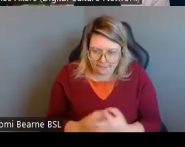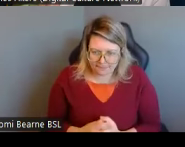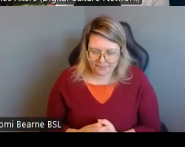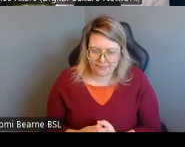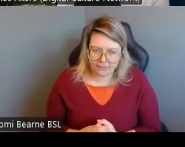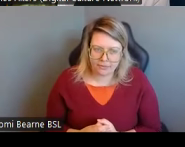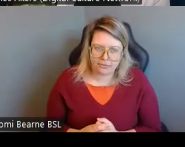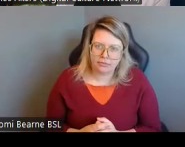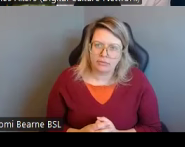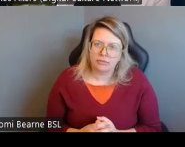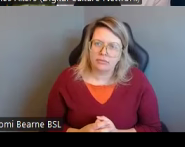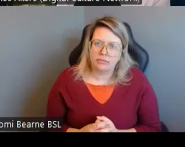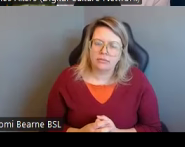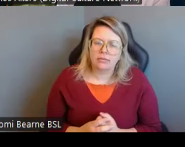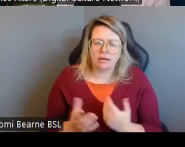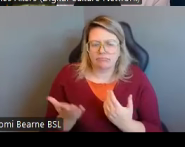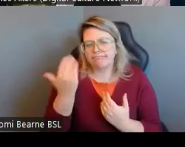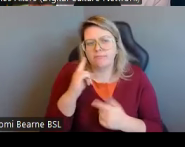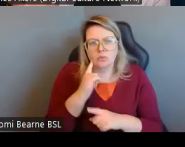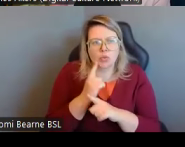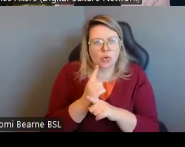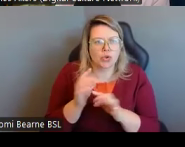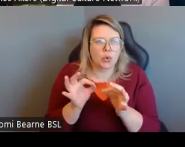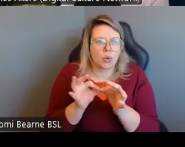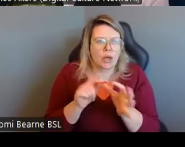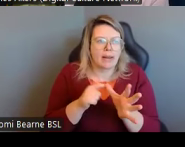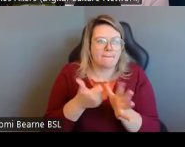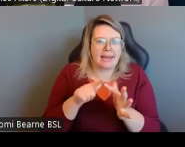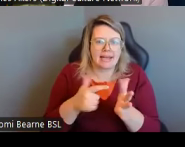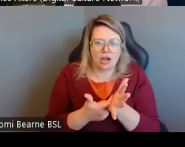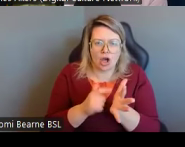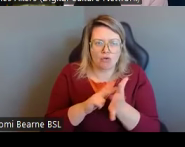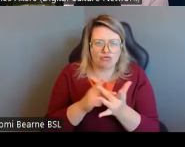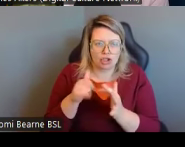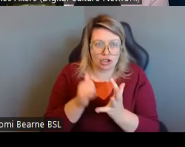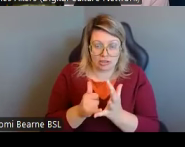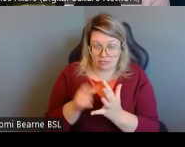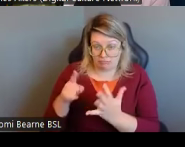We were talking to Baker Richards recently. They showed us their new Advantage Dashboard.